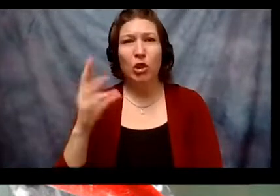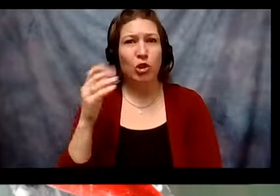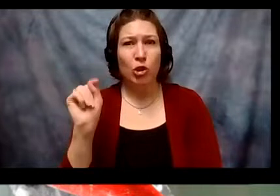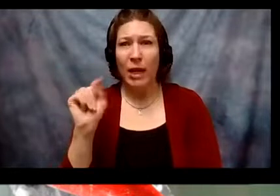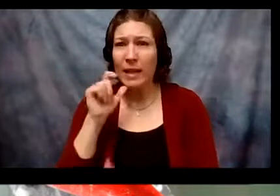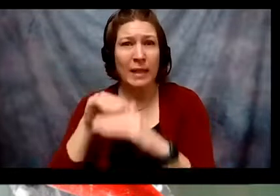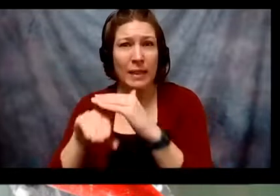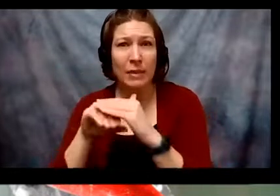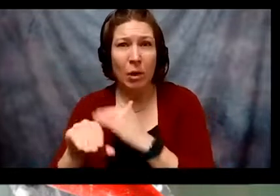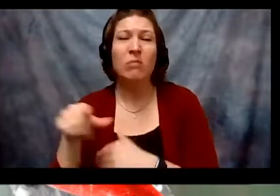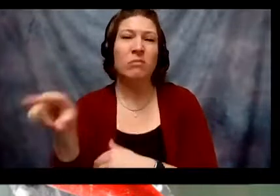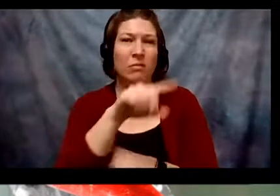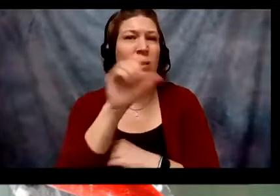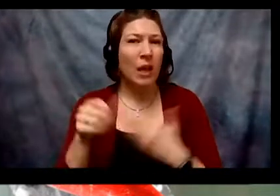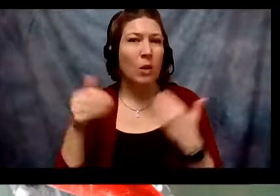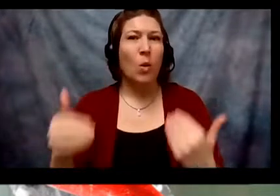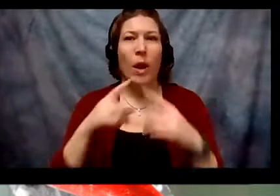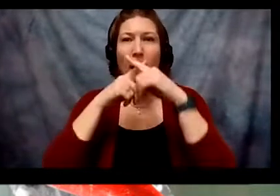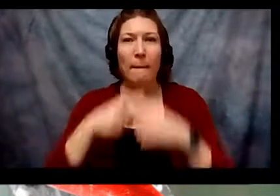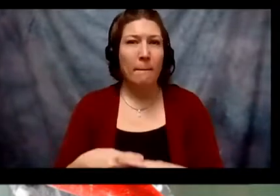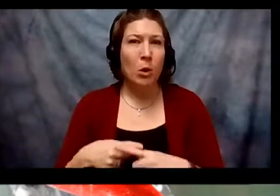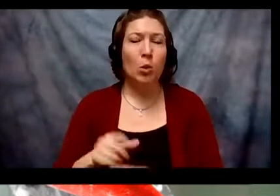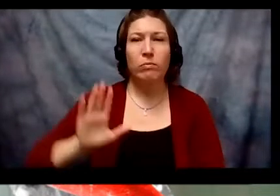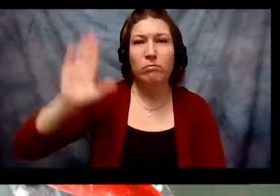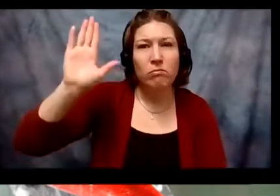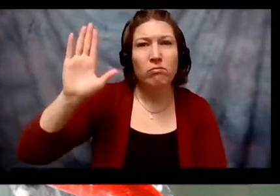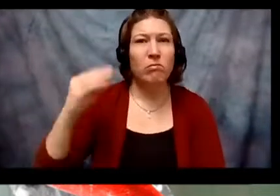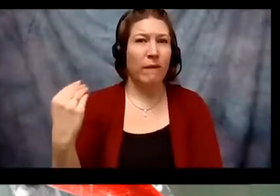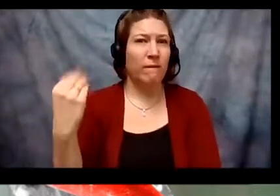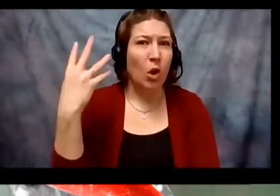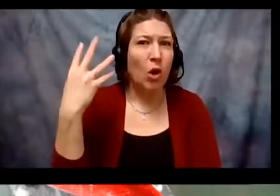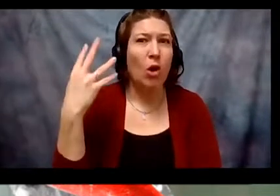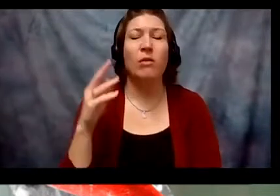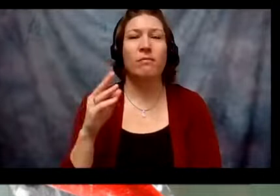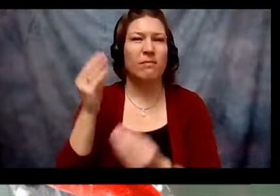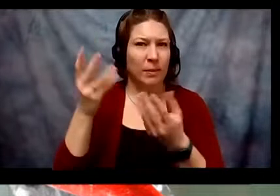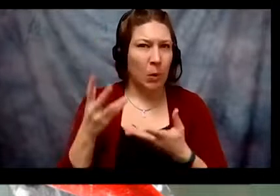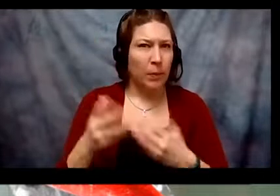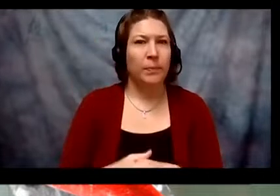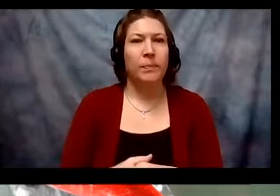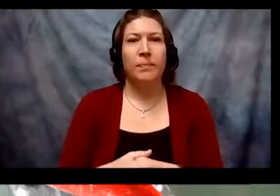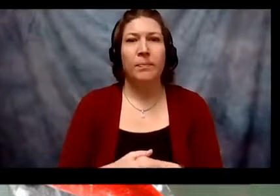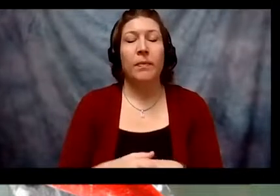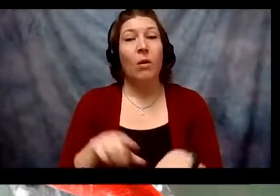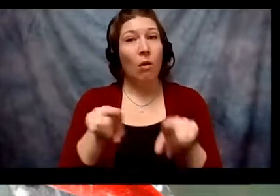feel free to unmute yourself and let us know. Also for accessibility purposes,